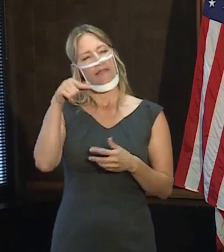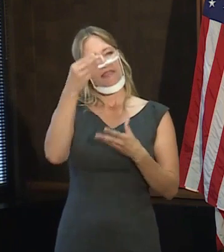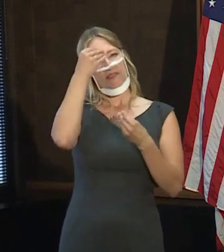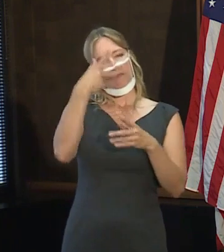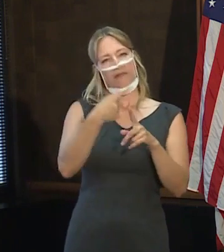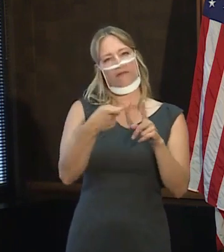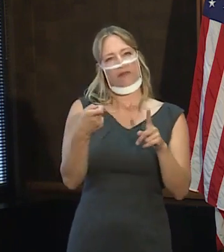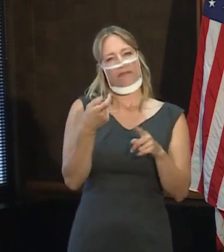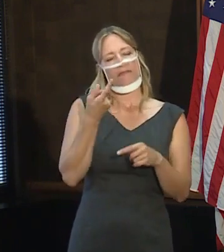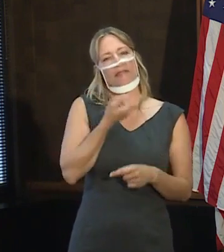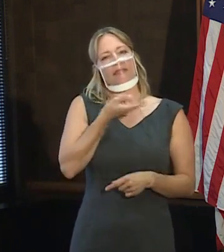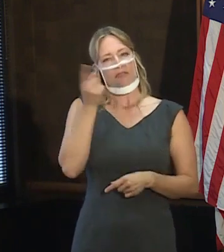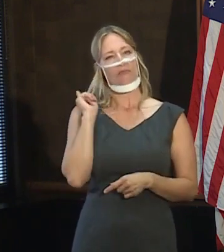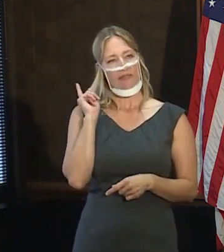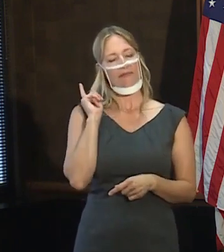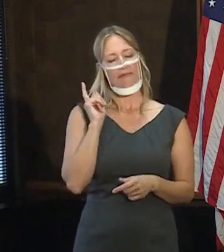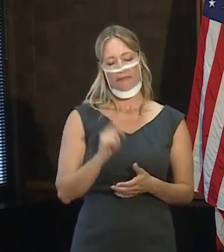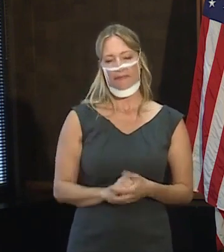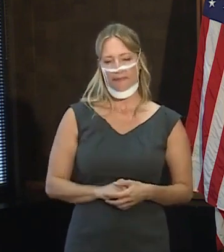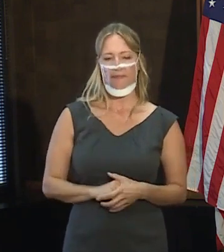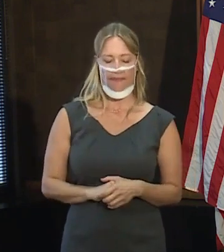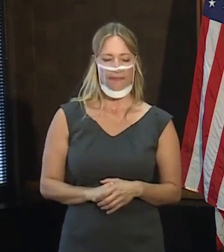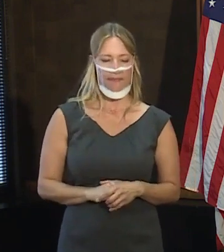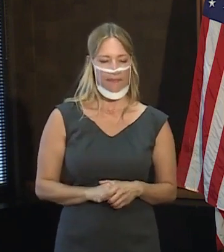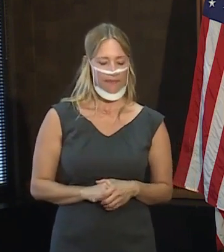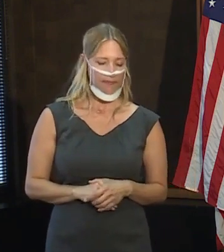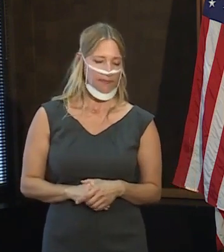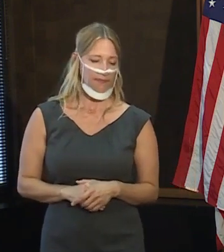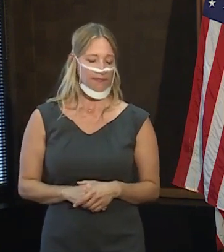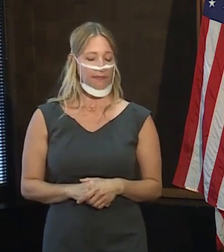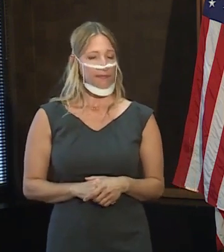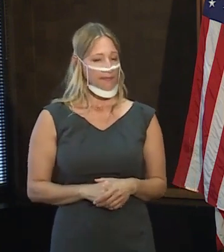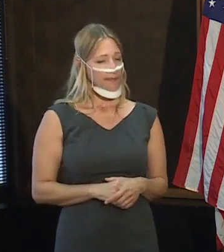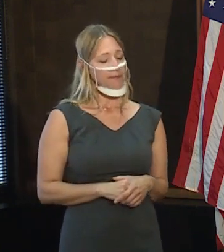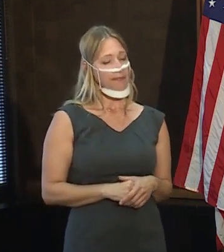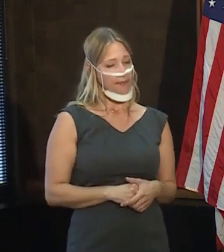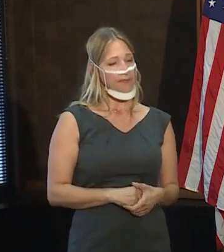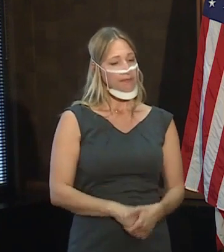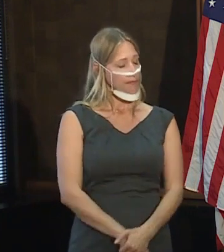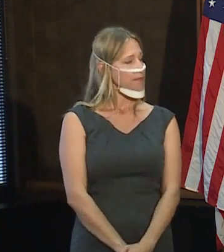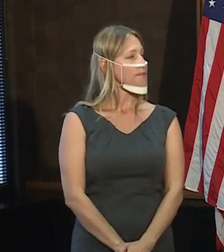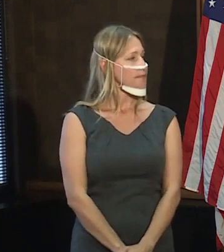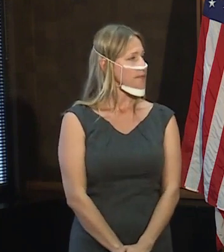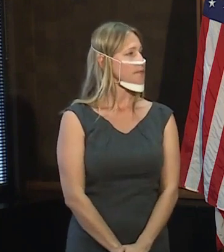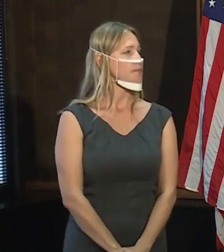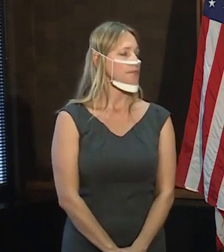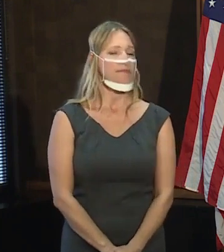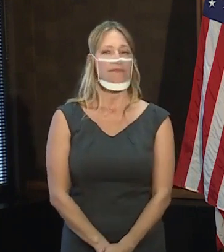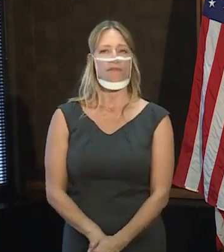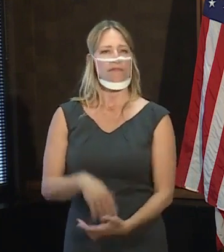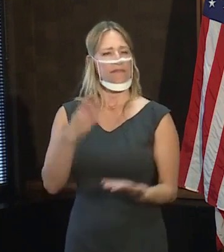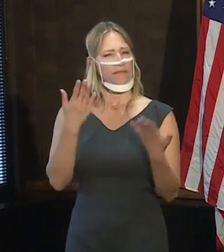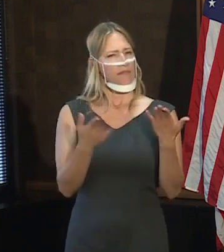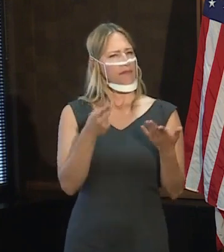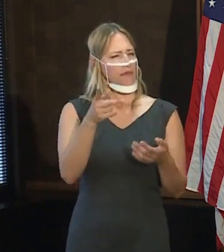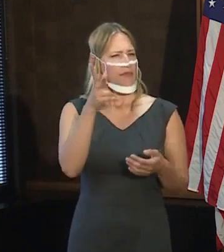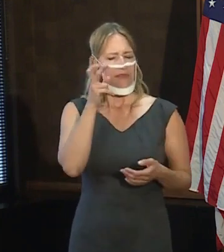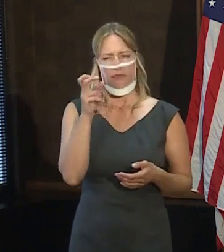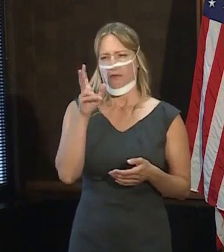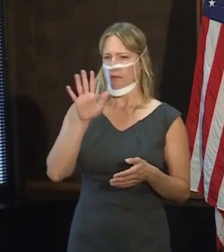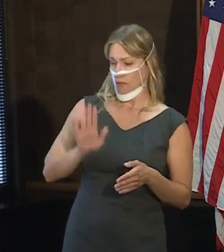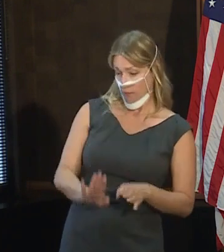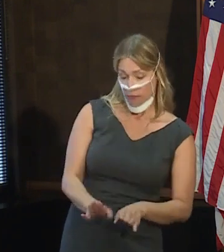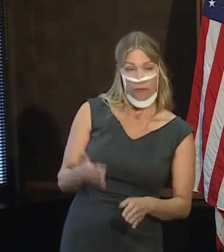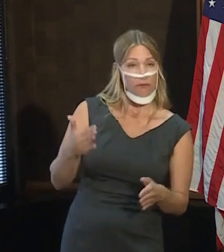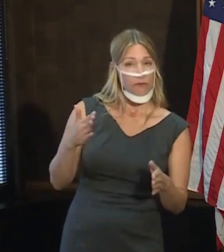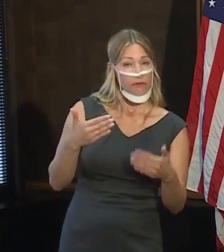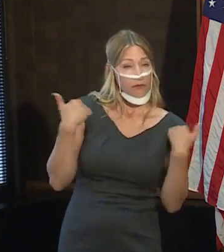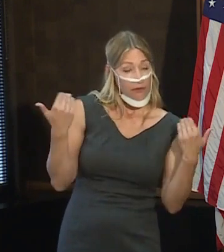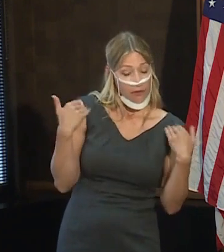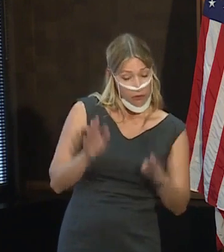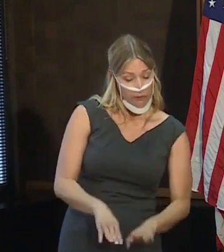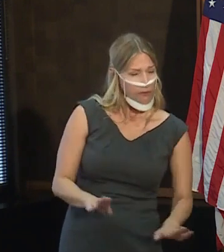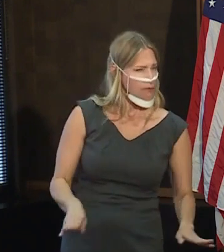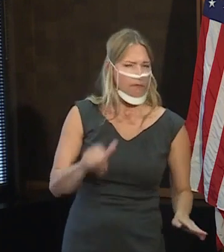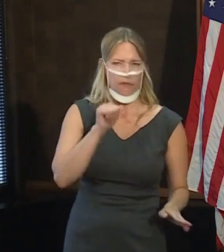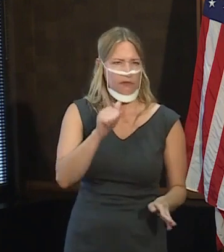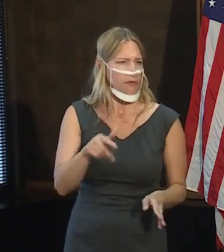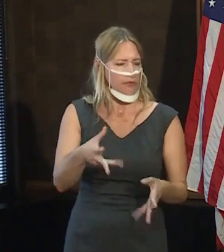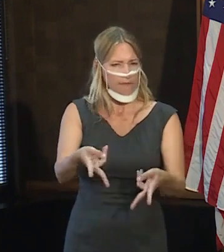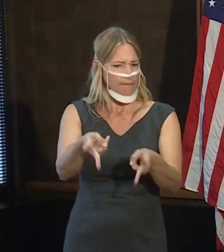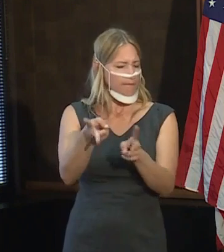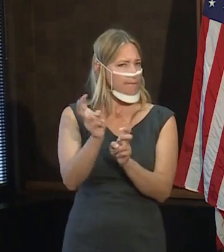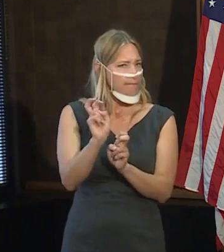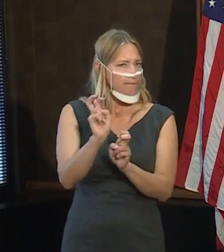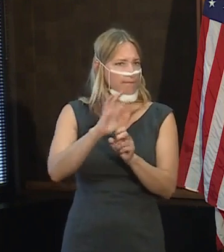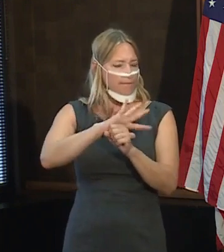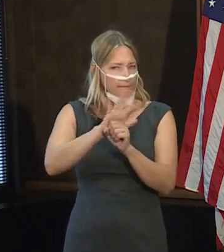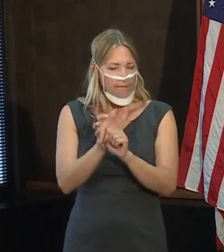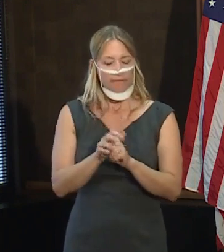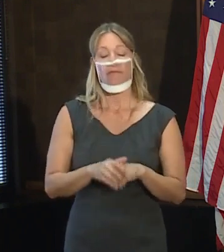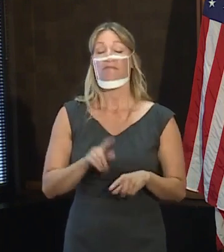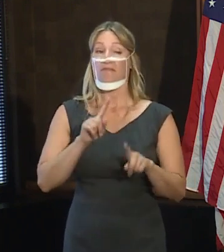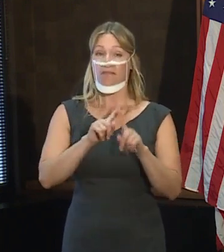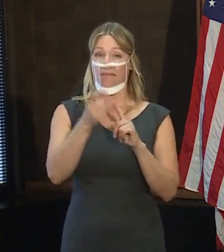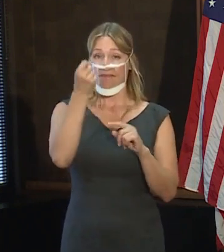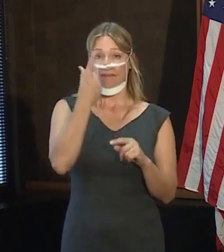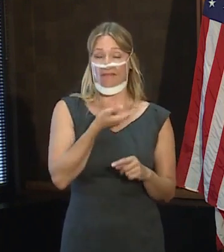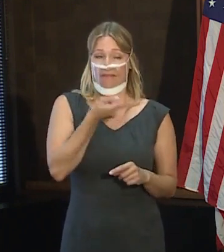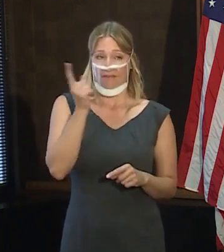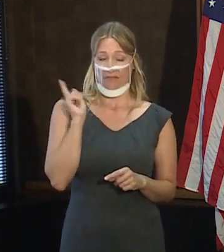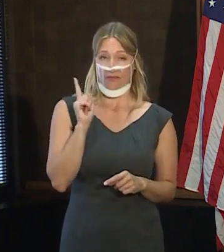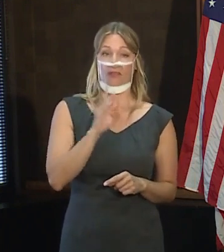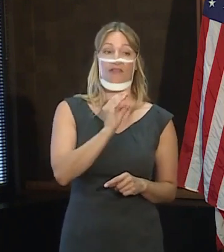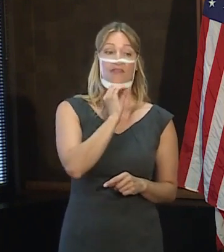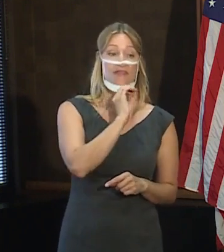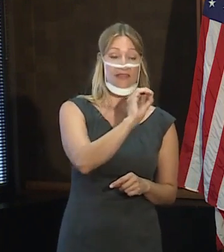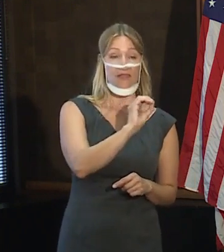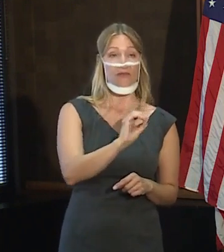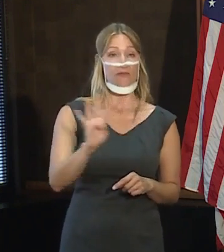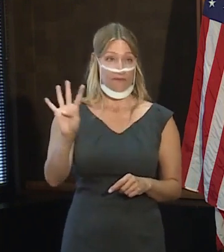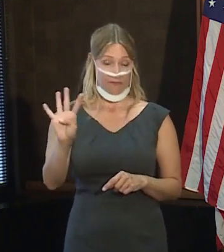AND THIS IS FOR LAST WEEK WHAT WE SAW LAST WEEK BECAUSE THEN WE HAVE A FULL WEEK TO LOOK AT SO YOU MAY SAY AND WE ARE WE HEAR THIS COMMENT AFTER WERE SMALL CHILDREN DO NOT GET INFECTED.